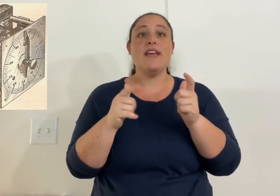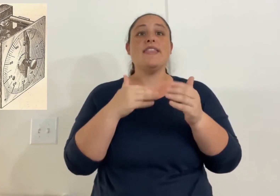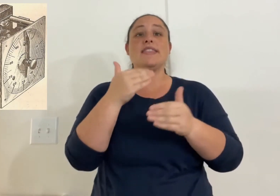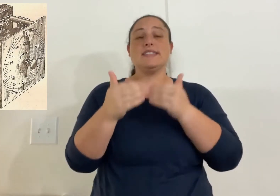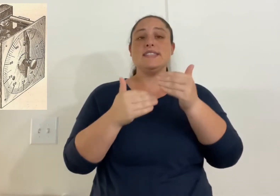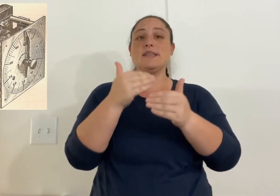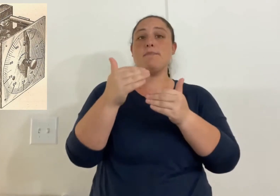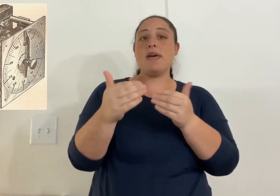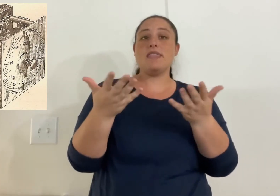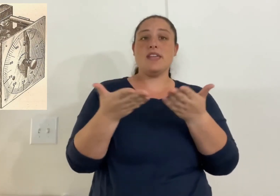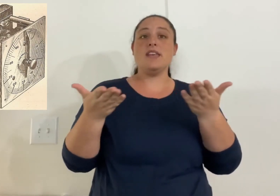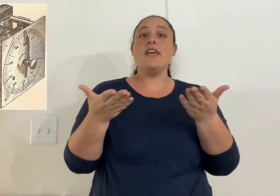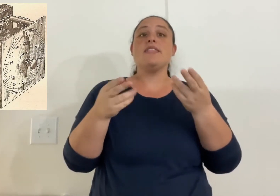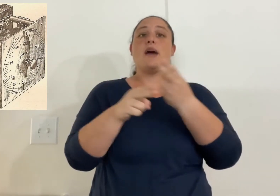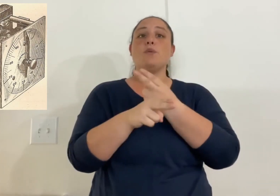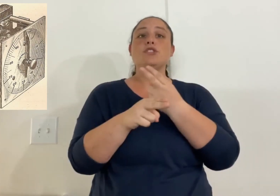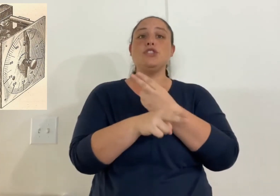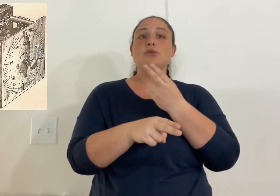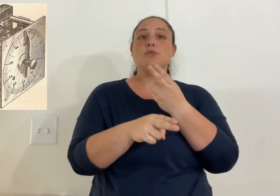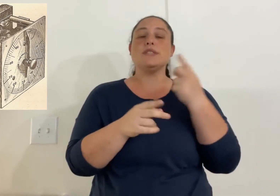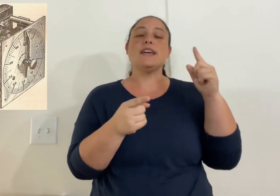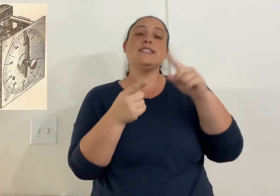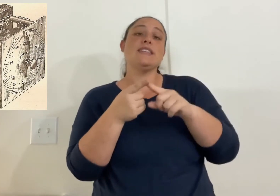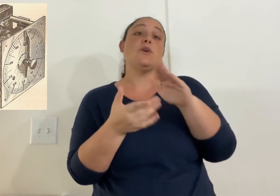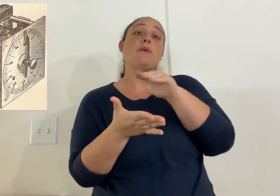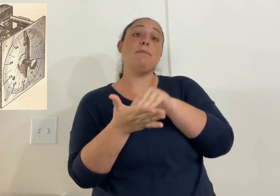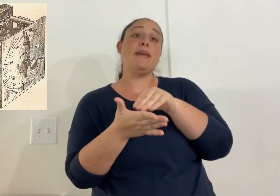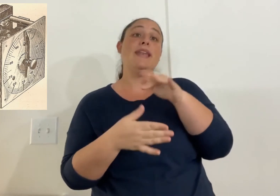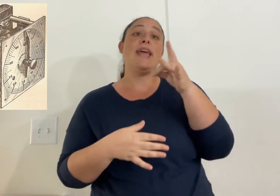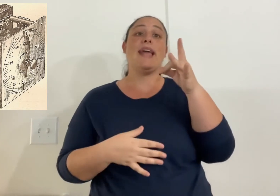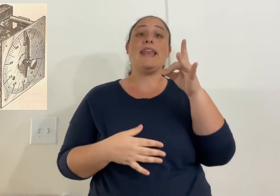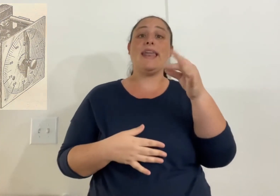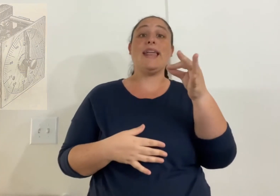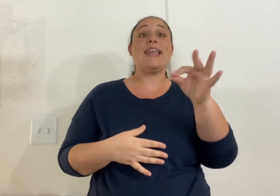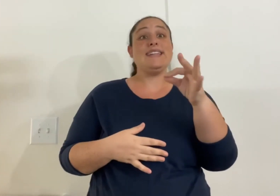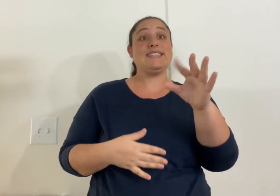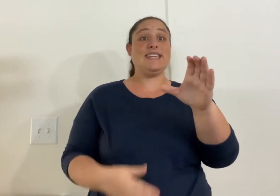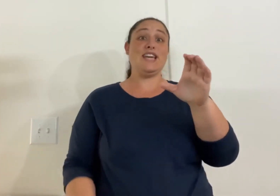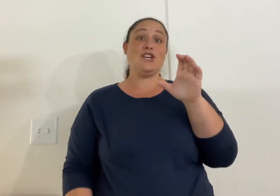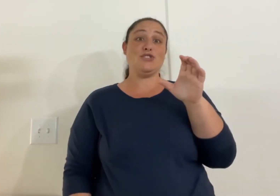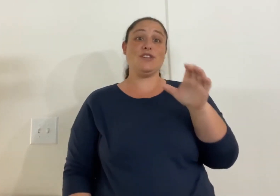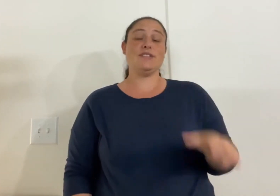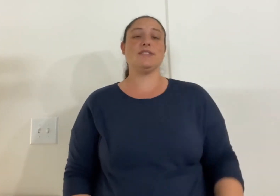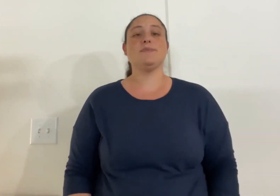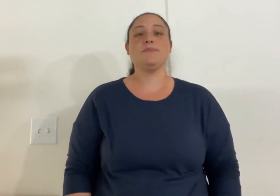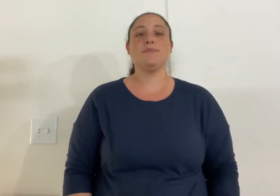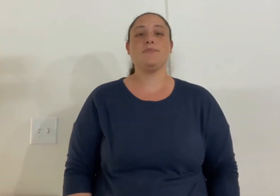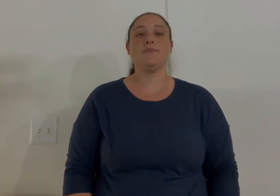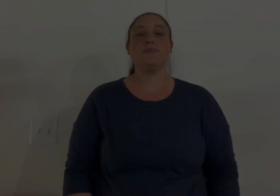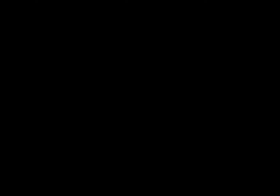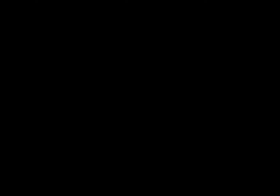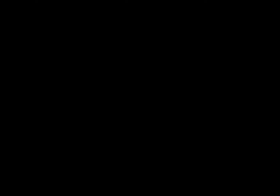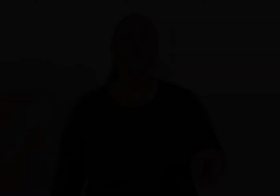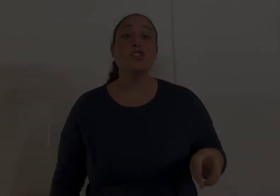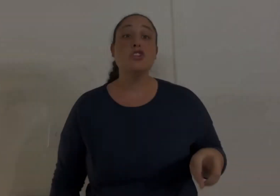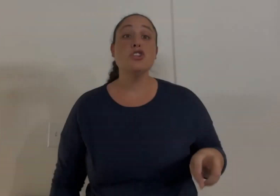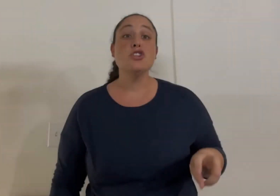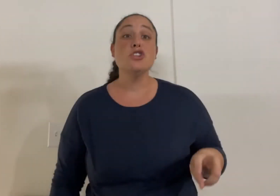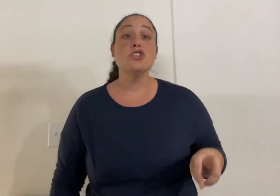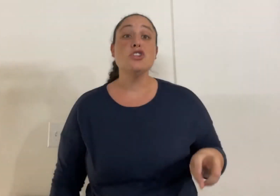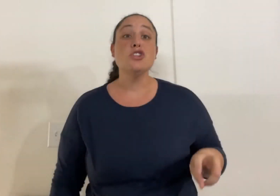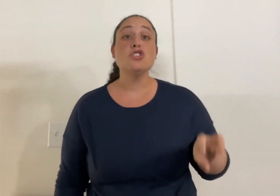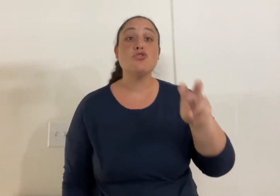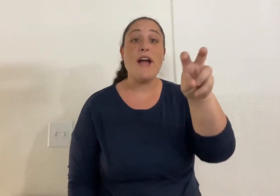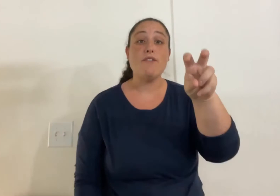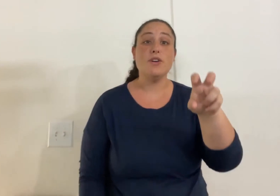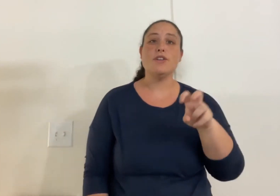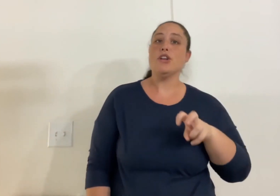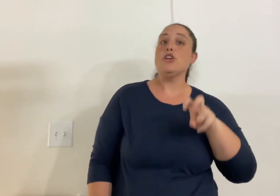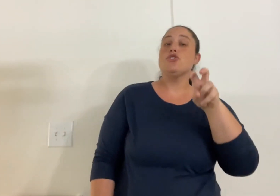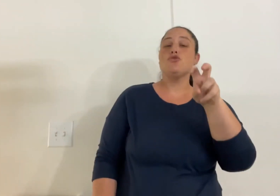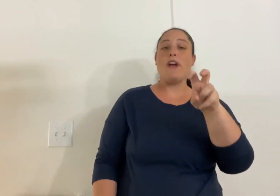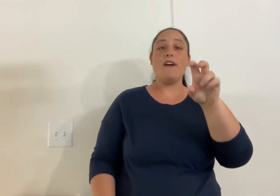This method was used until the mid 1900's.